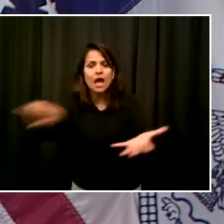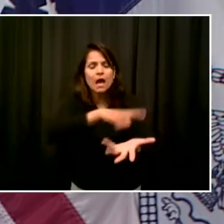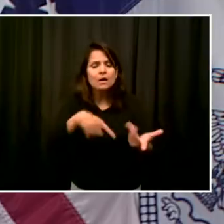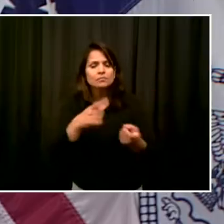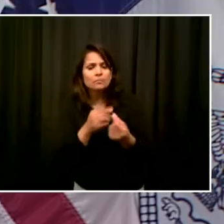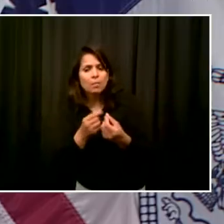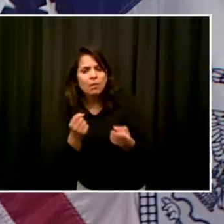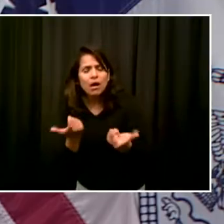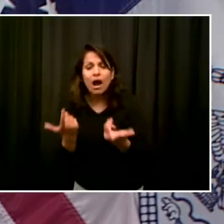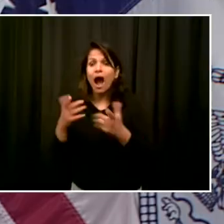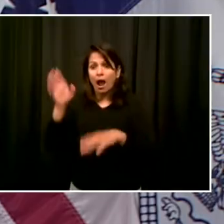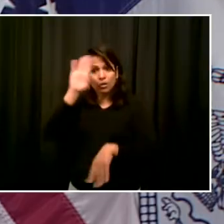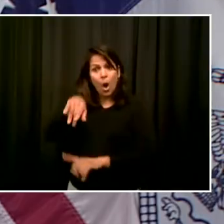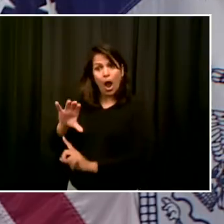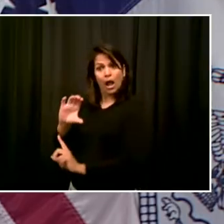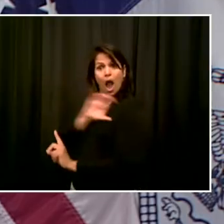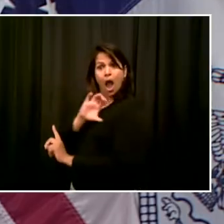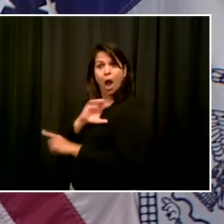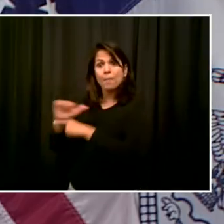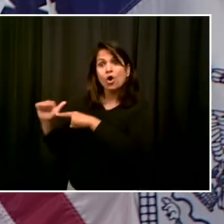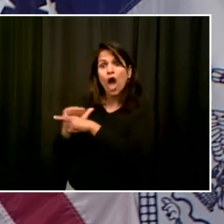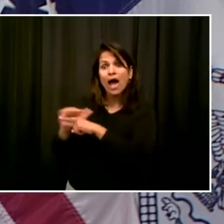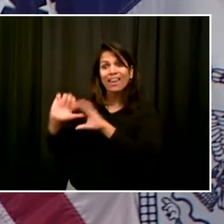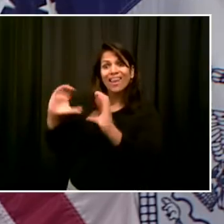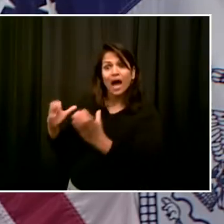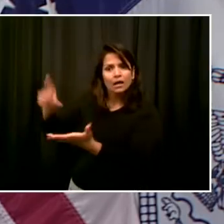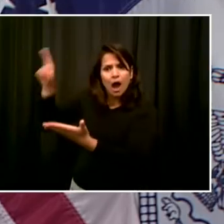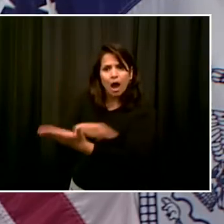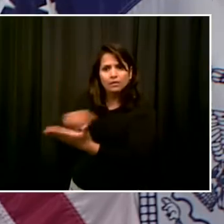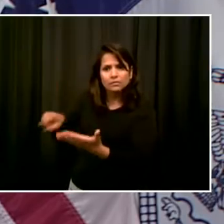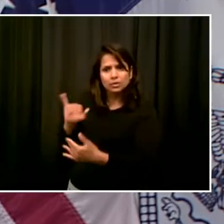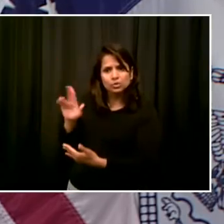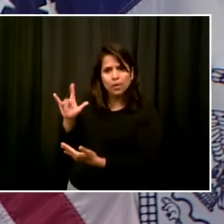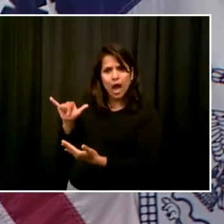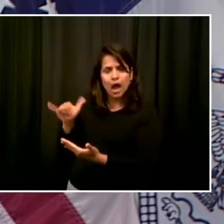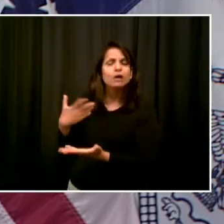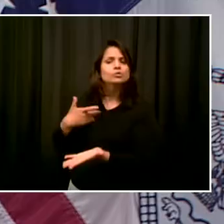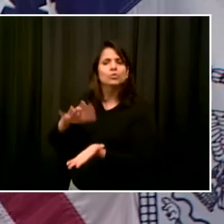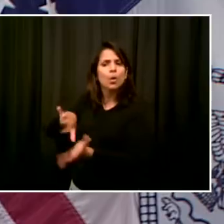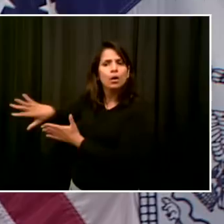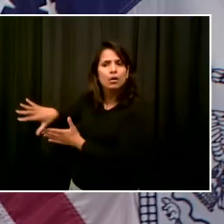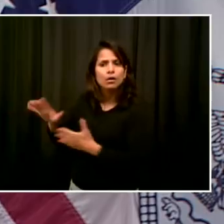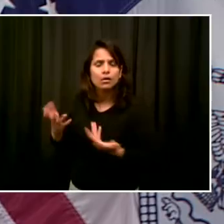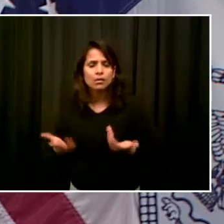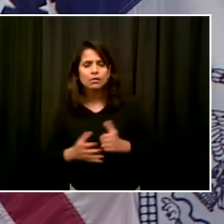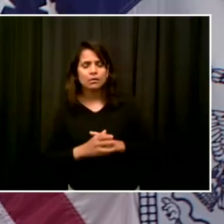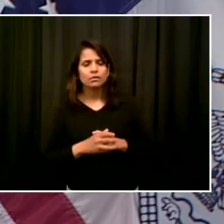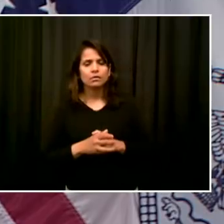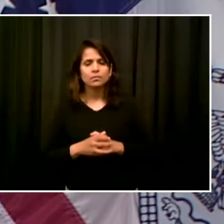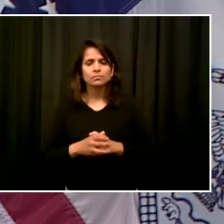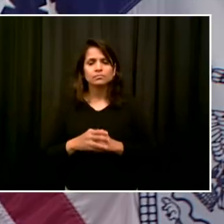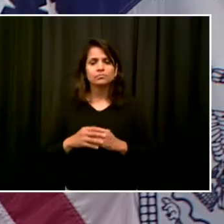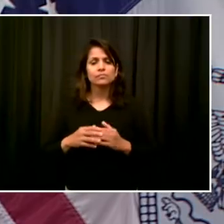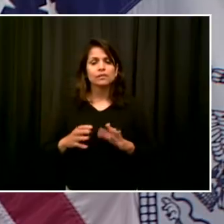FOR IT ITHN E SMART WAY TO KEEP PATROL STRENGTH CONSISTENT. IT WON'T BE EASY